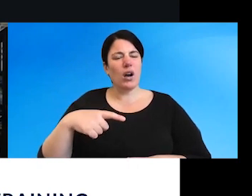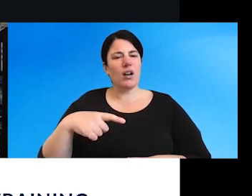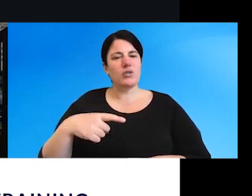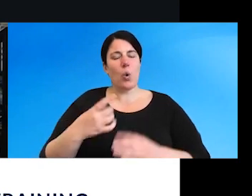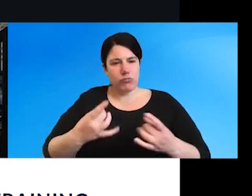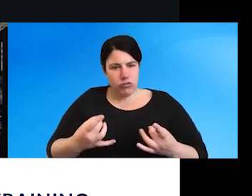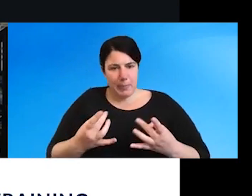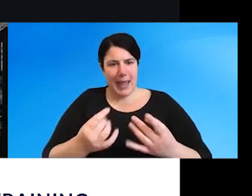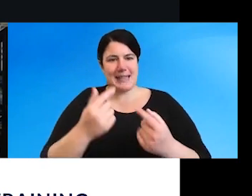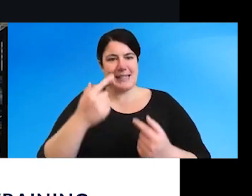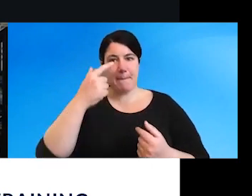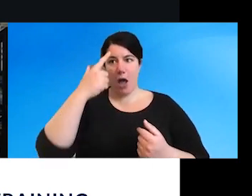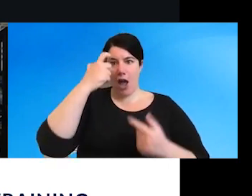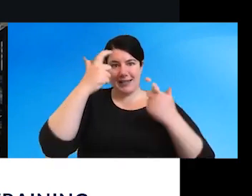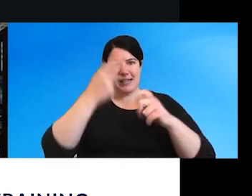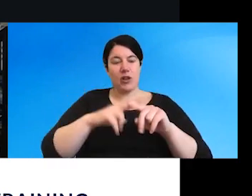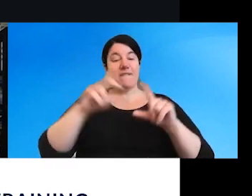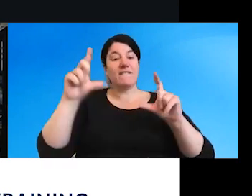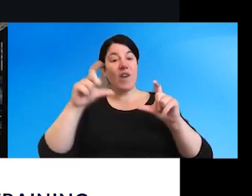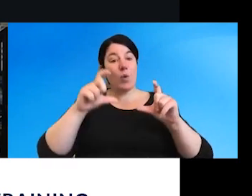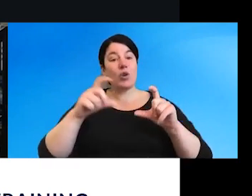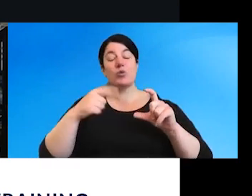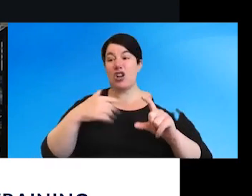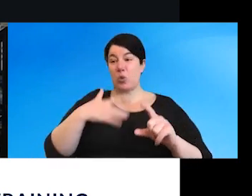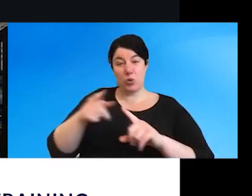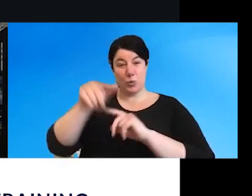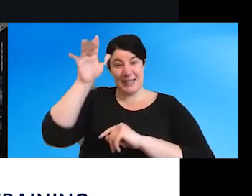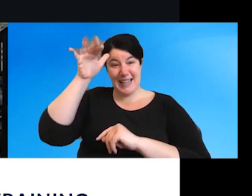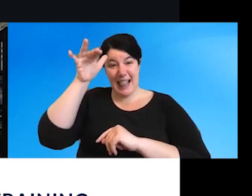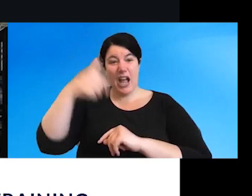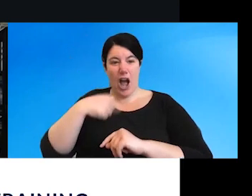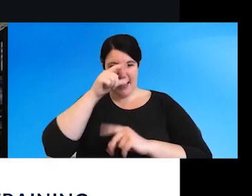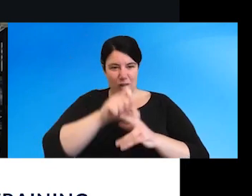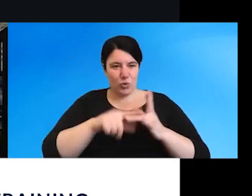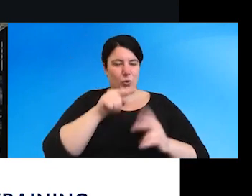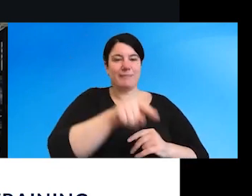for photo set-ups you can offer instead, rather than being cajoled